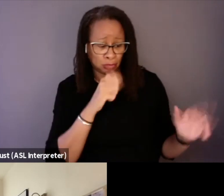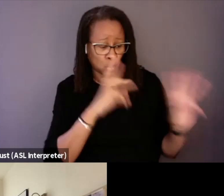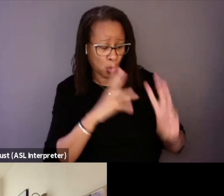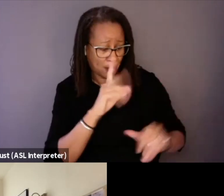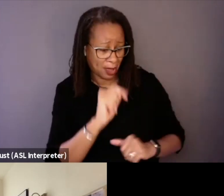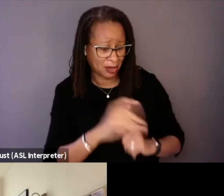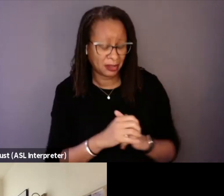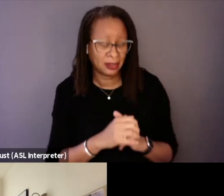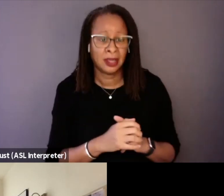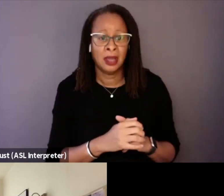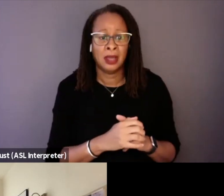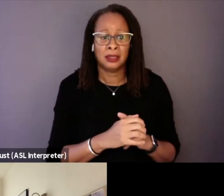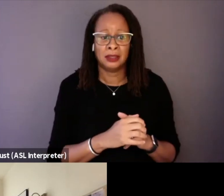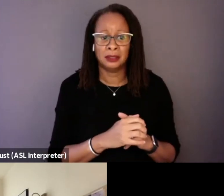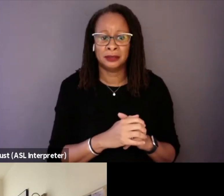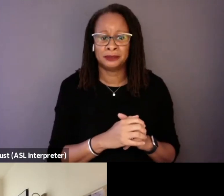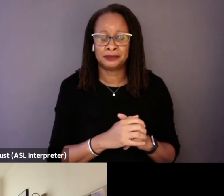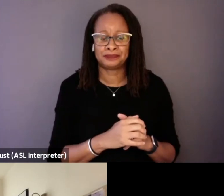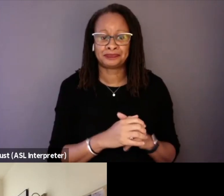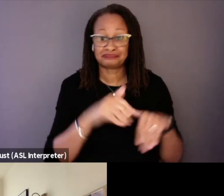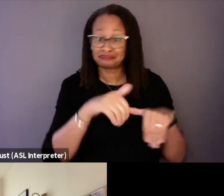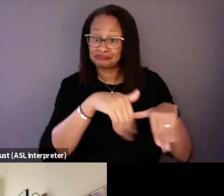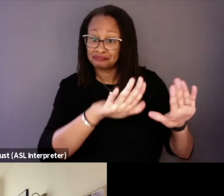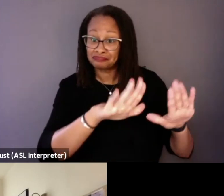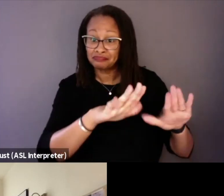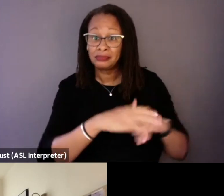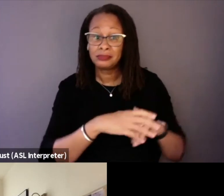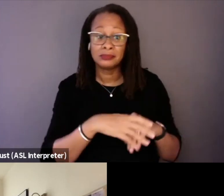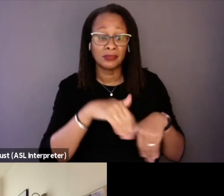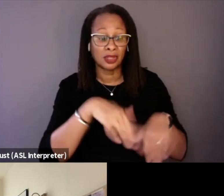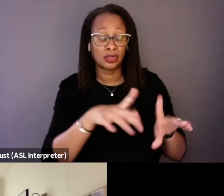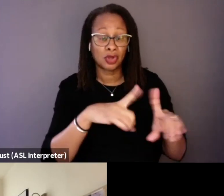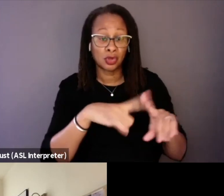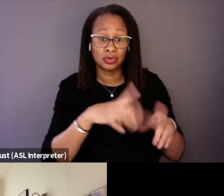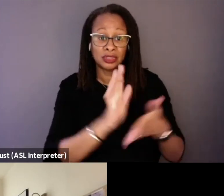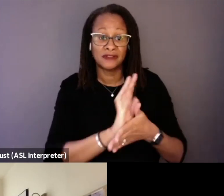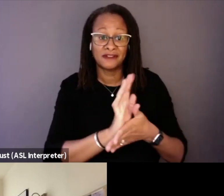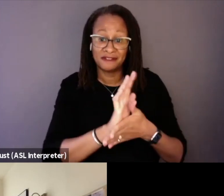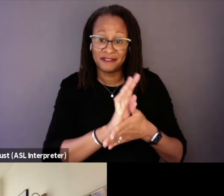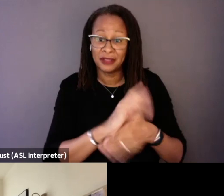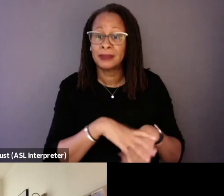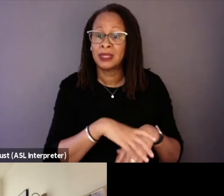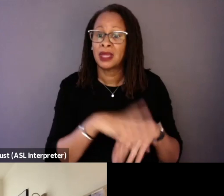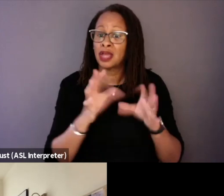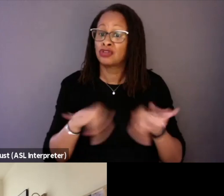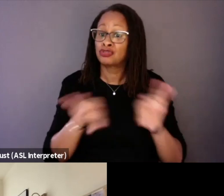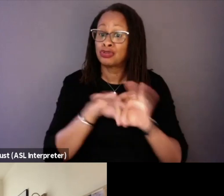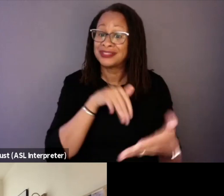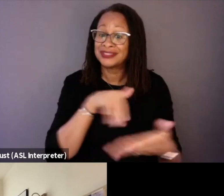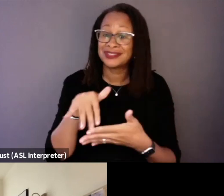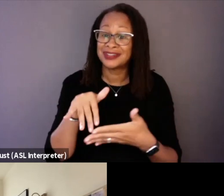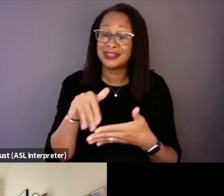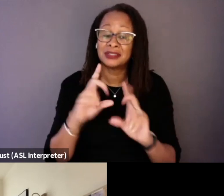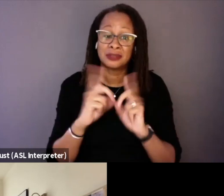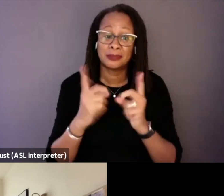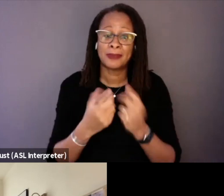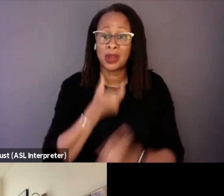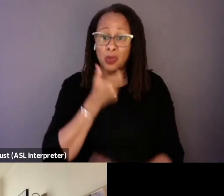Just go and go to the film critical studies department and just watch films.